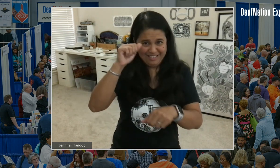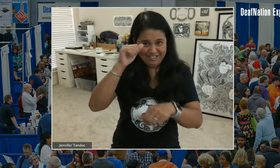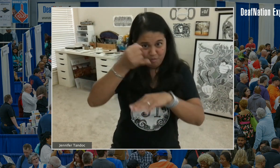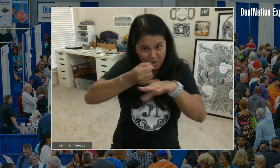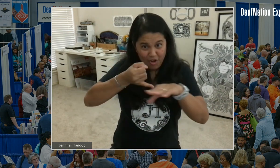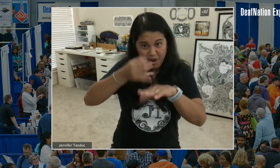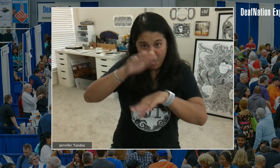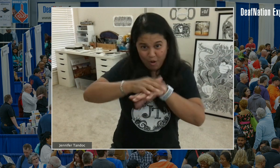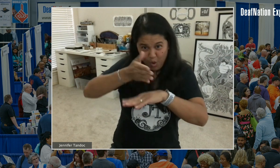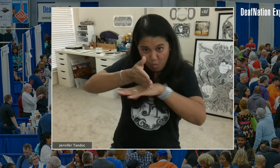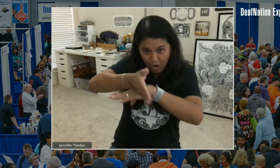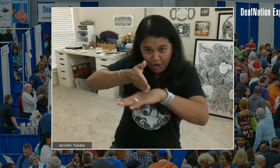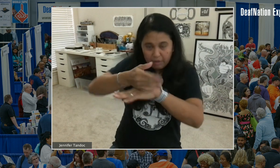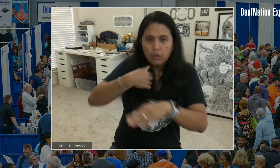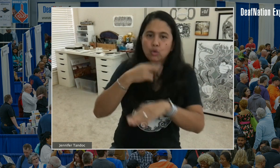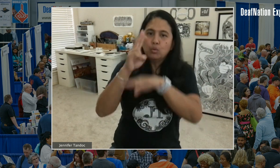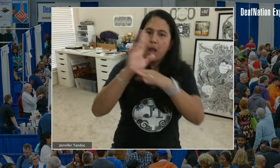That was a good experience because drawing on wood